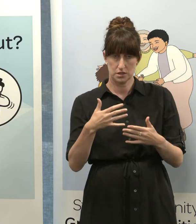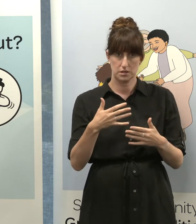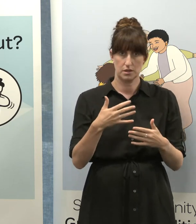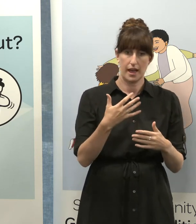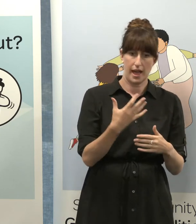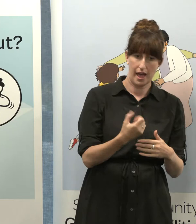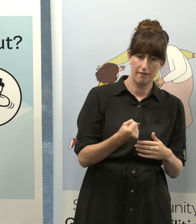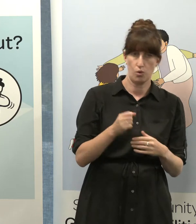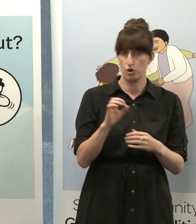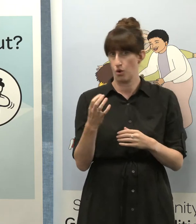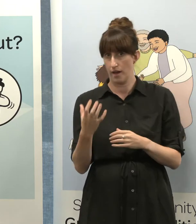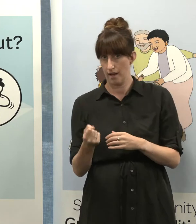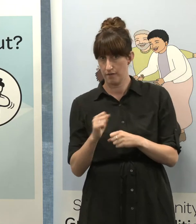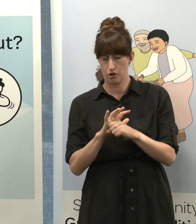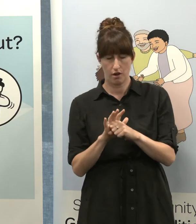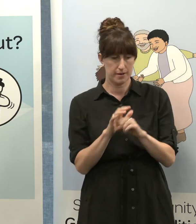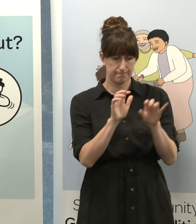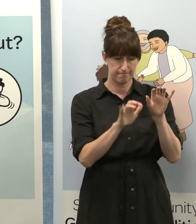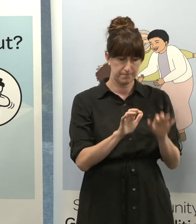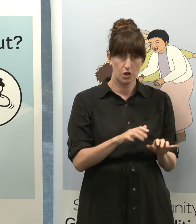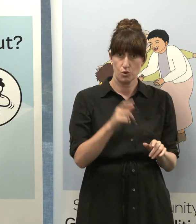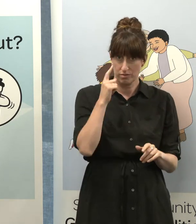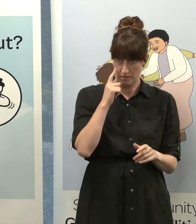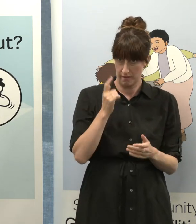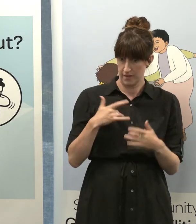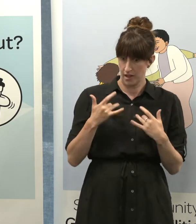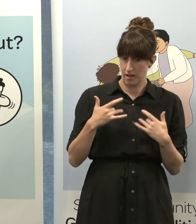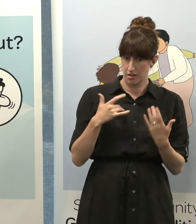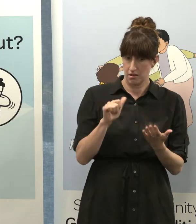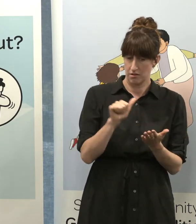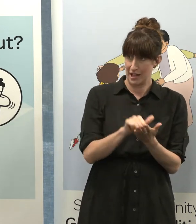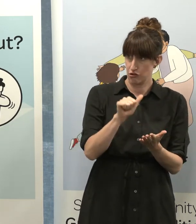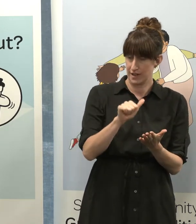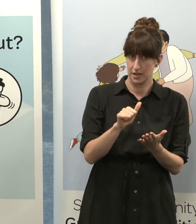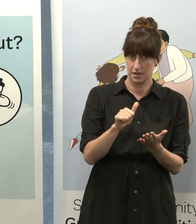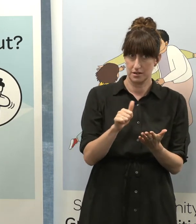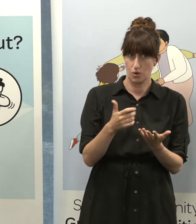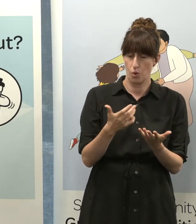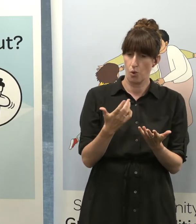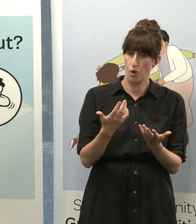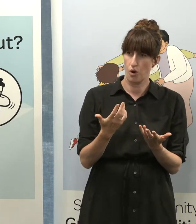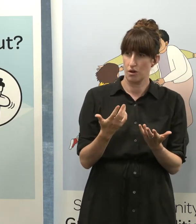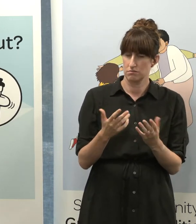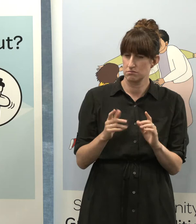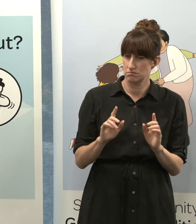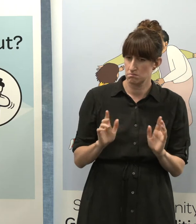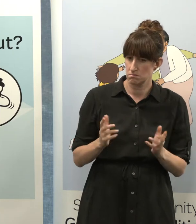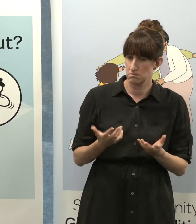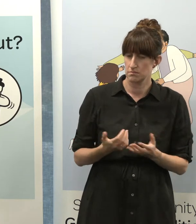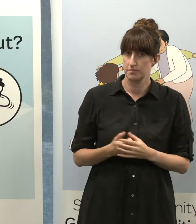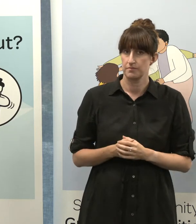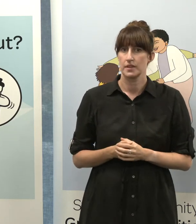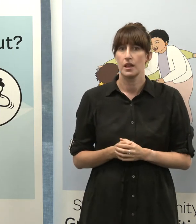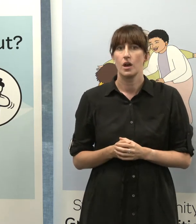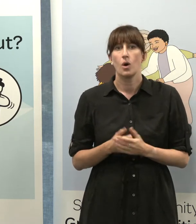Are you confident the people logging on and recording their